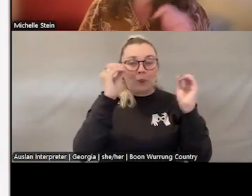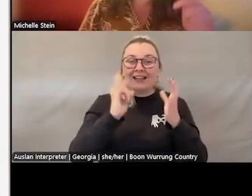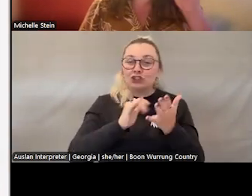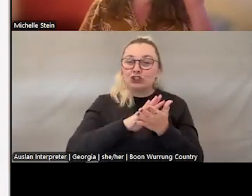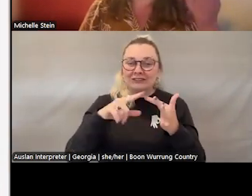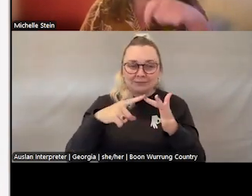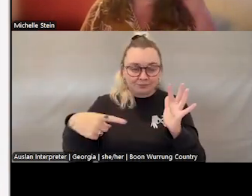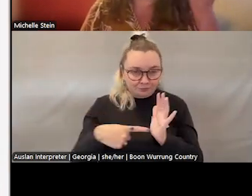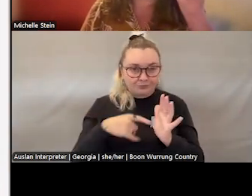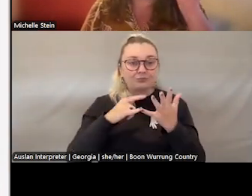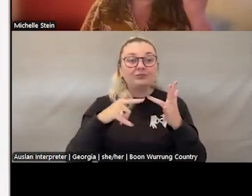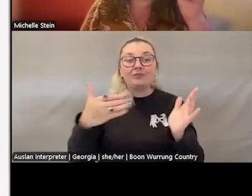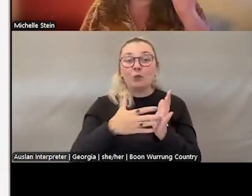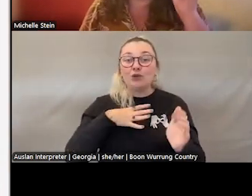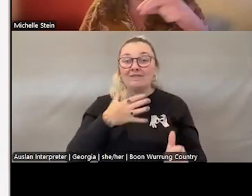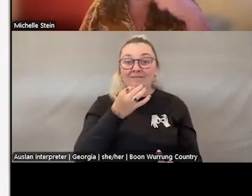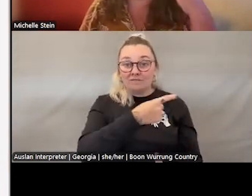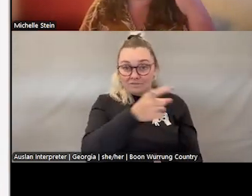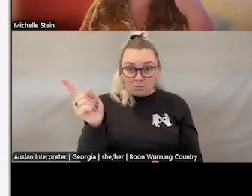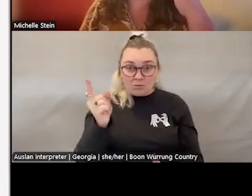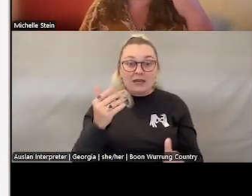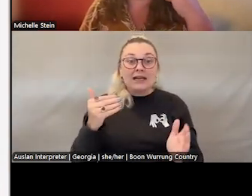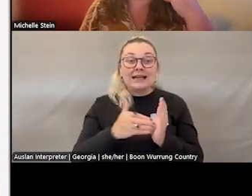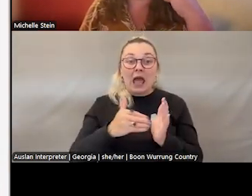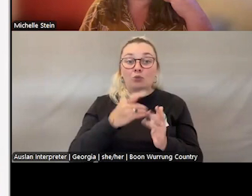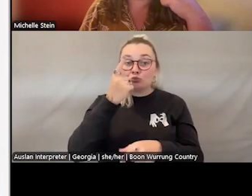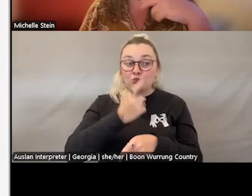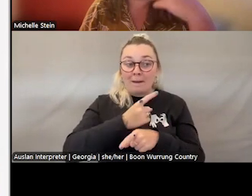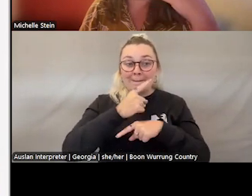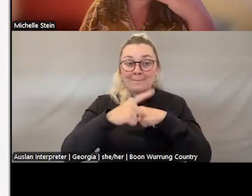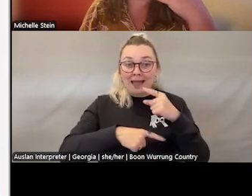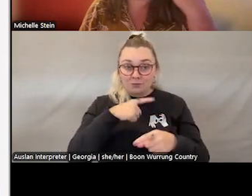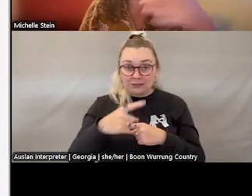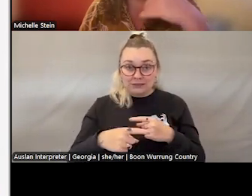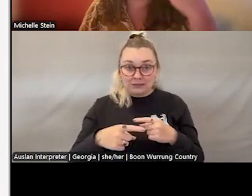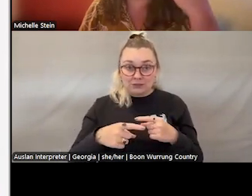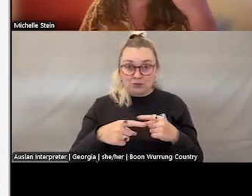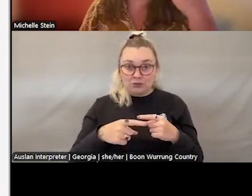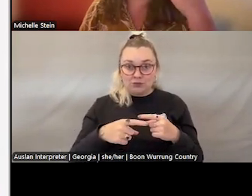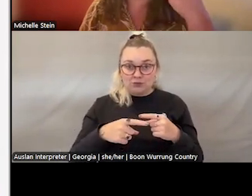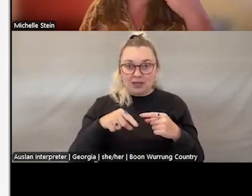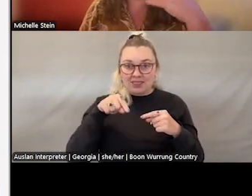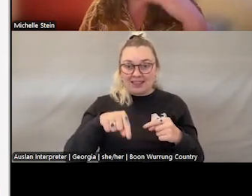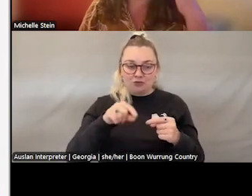Now I want to find out for you, we are talking about this recording data,